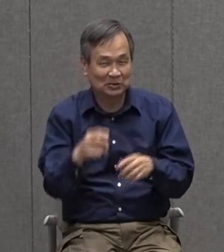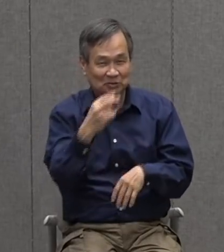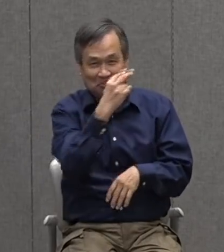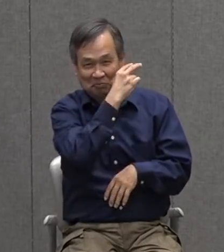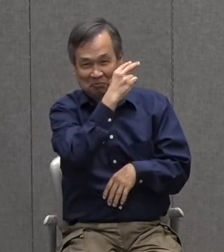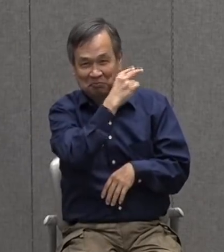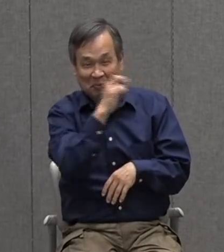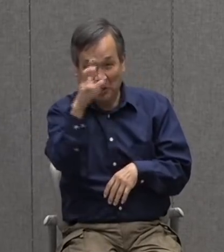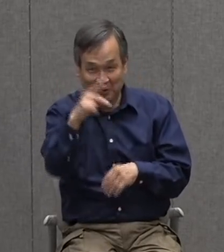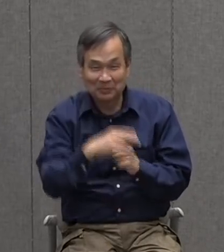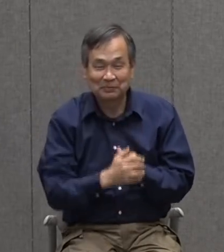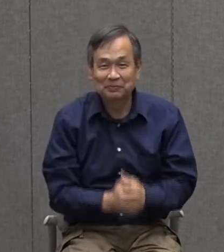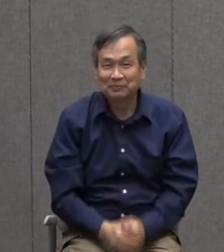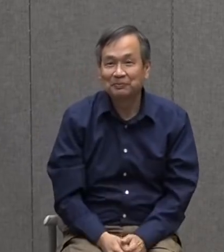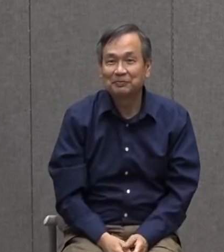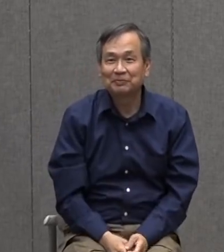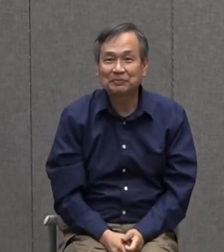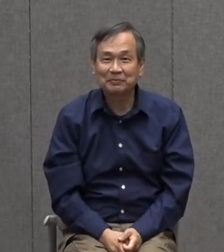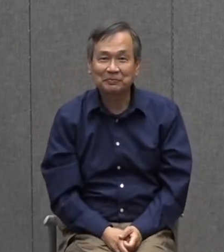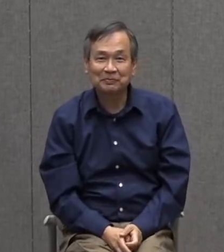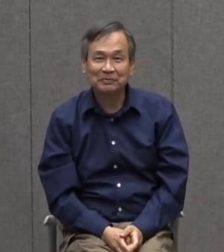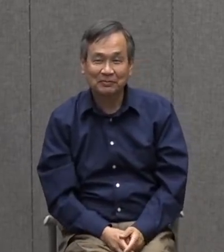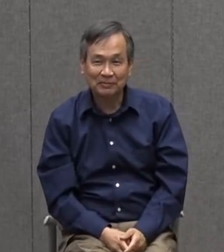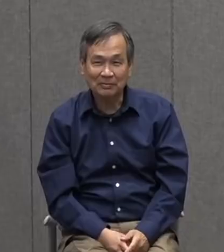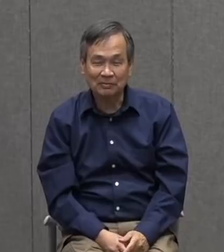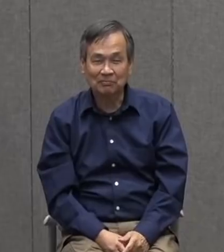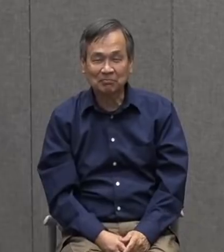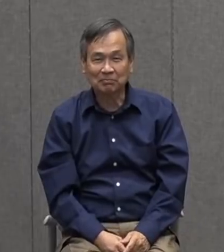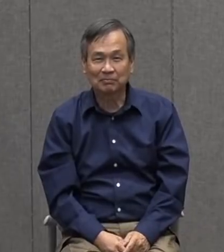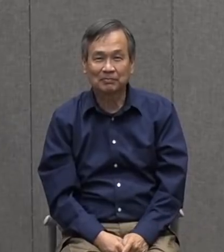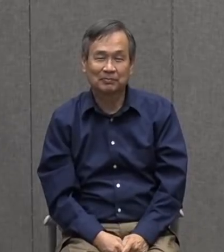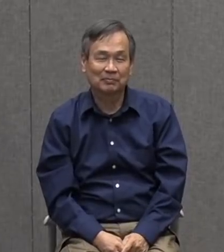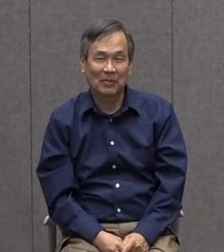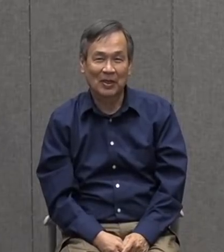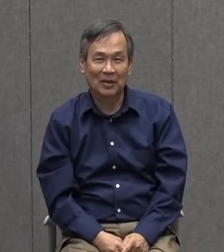And let's move over here, so I can find my paper.